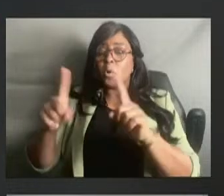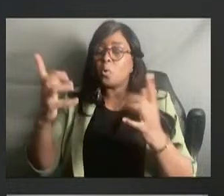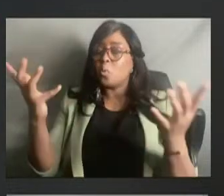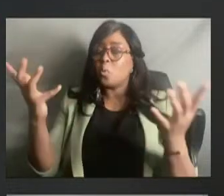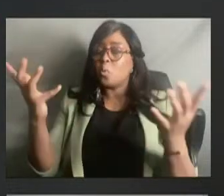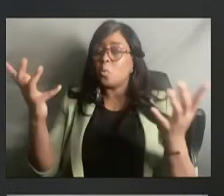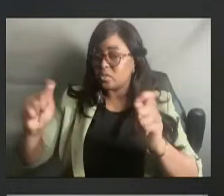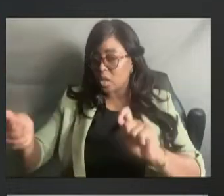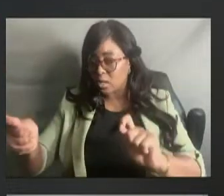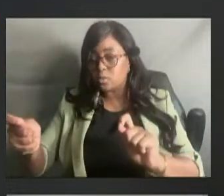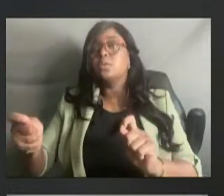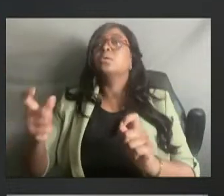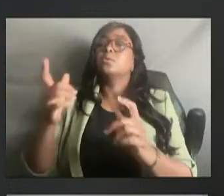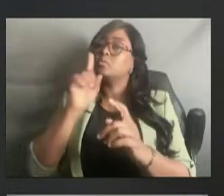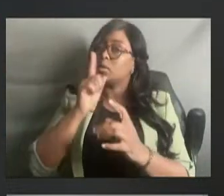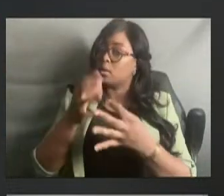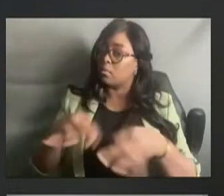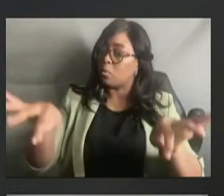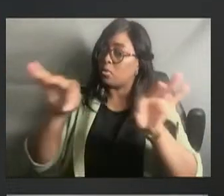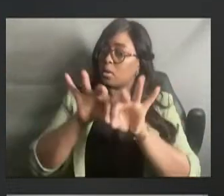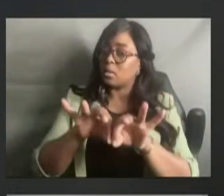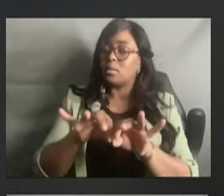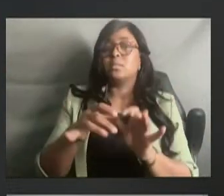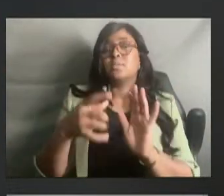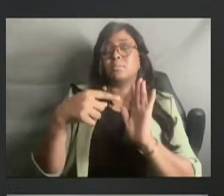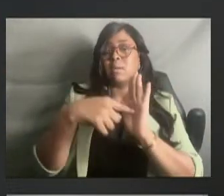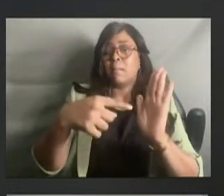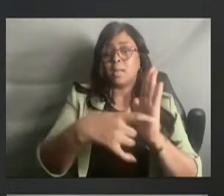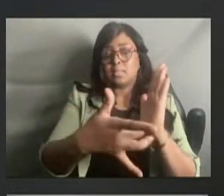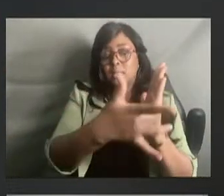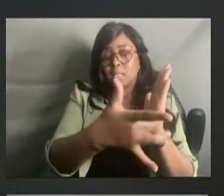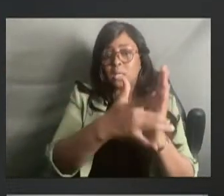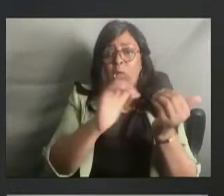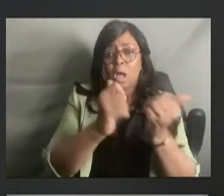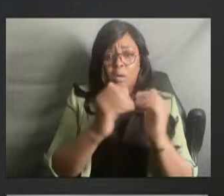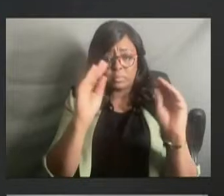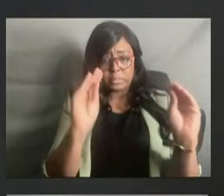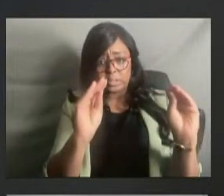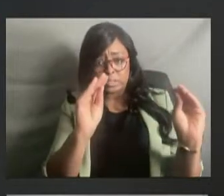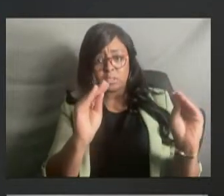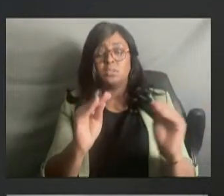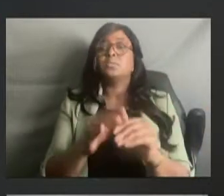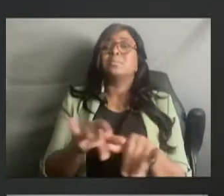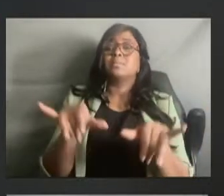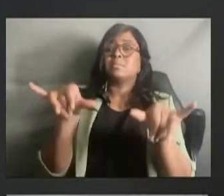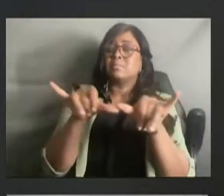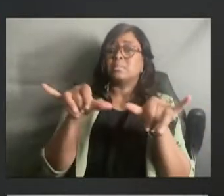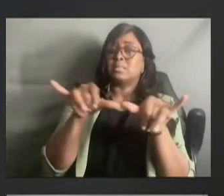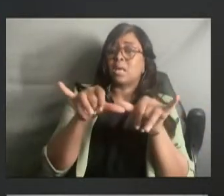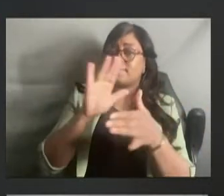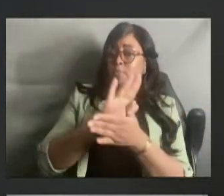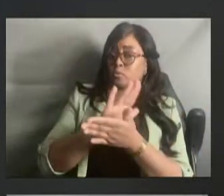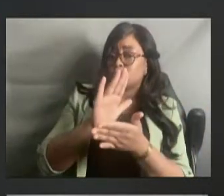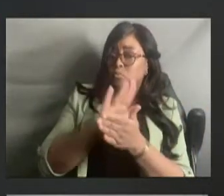space. But some things that have changed, that are significant